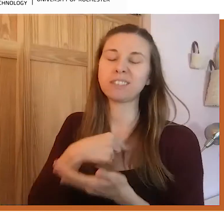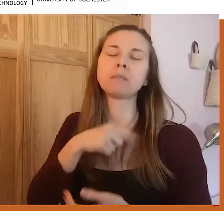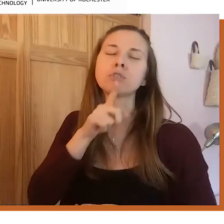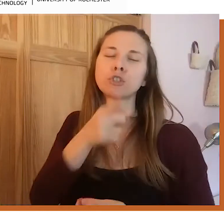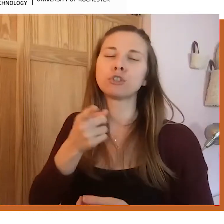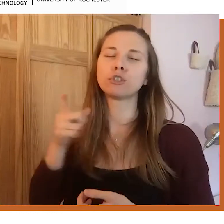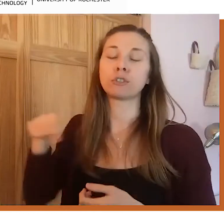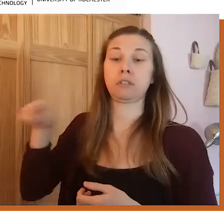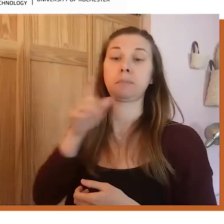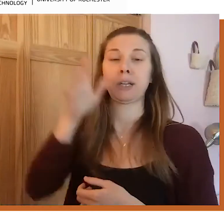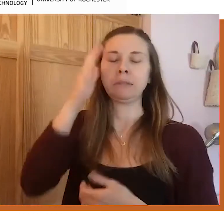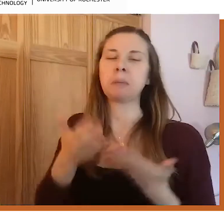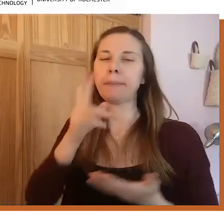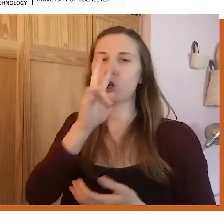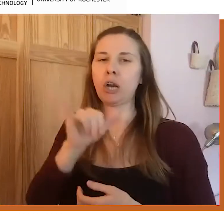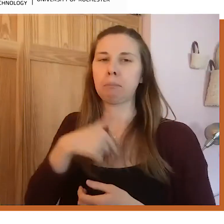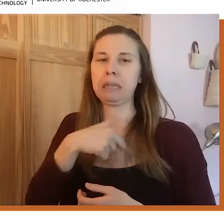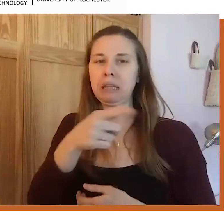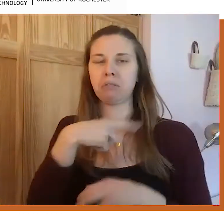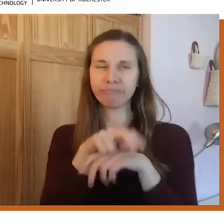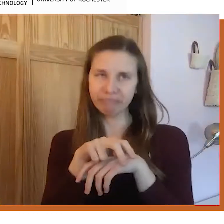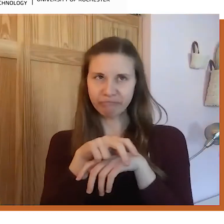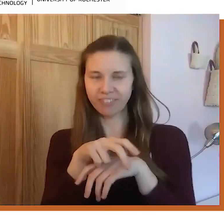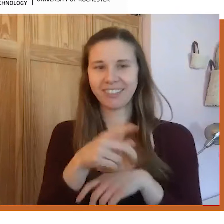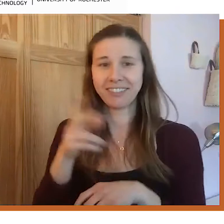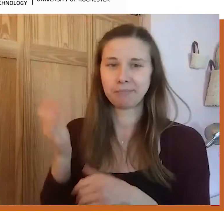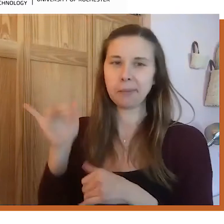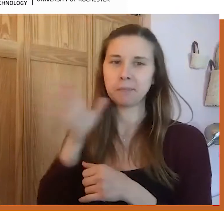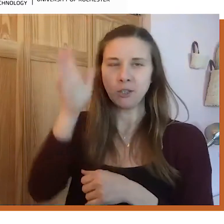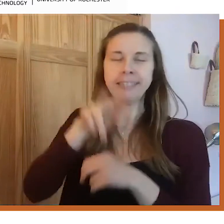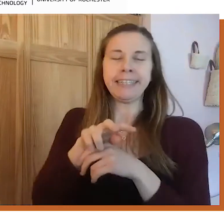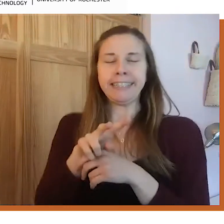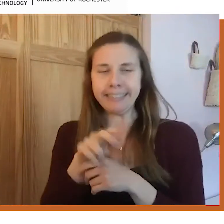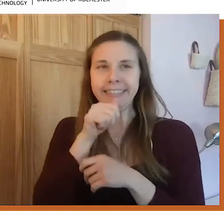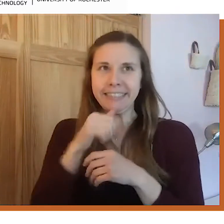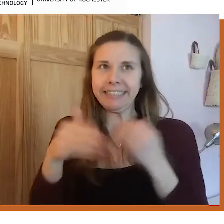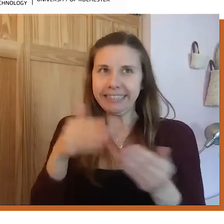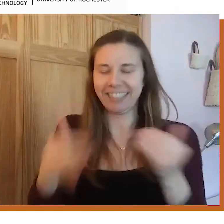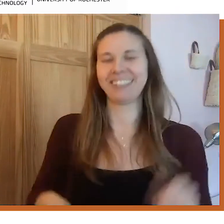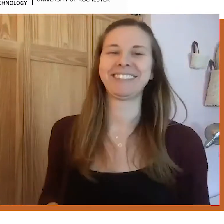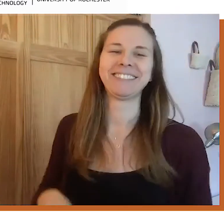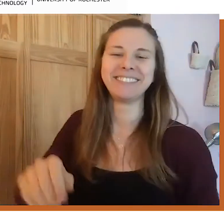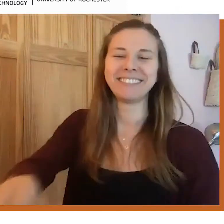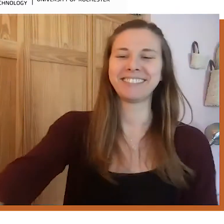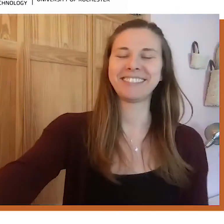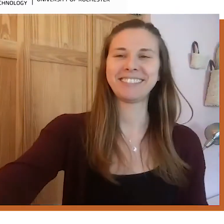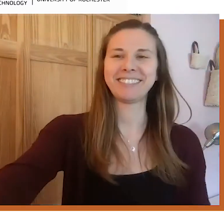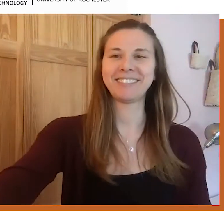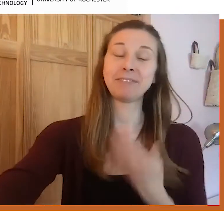I'm sure that my parents were just sitting there kind of like, "All right. Are we almost done with this?" but, no, maybe not. Maybe they were excited to get through it.